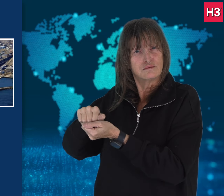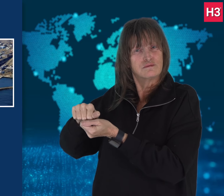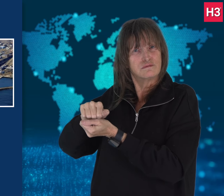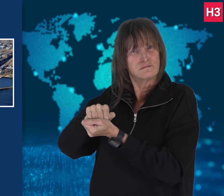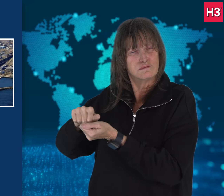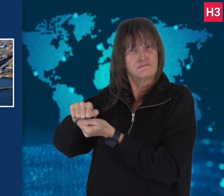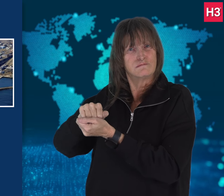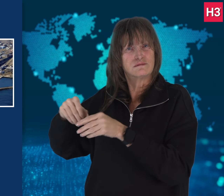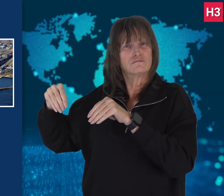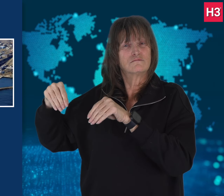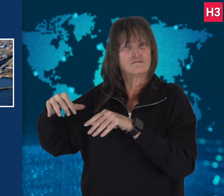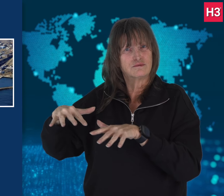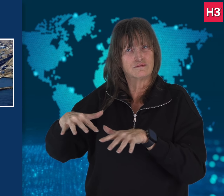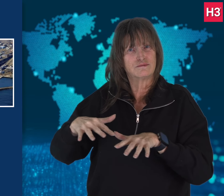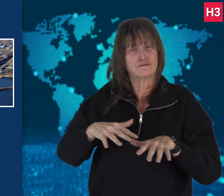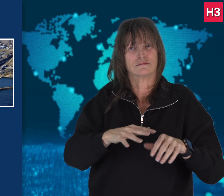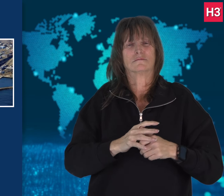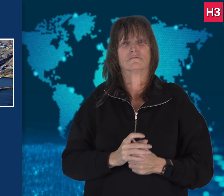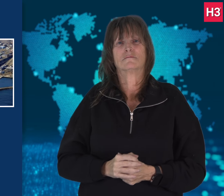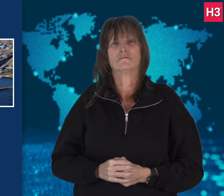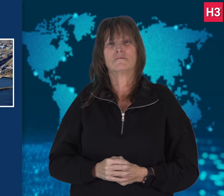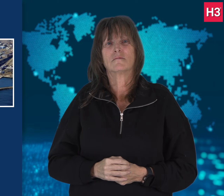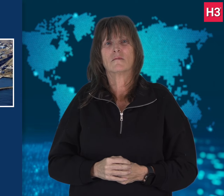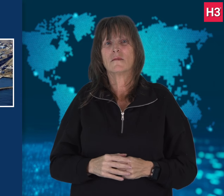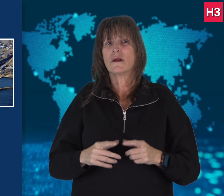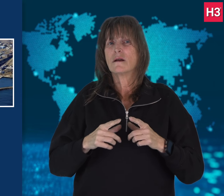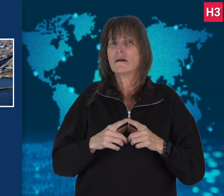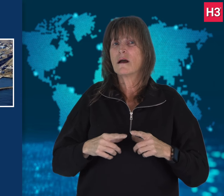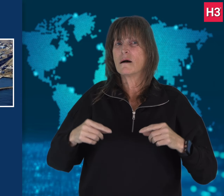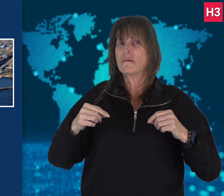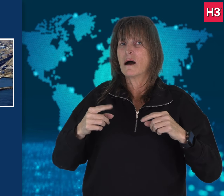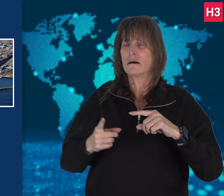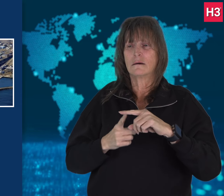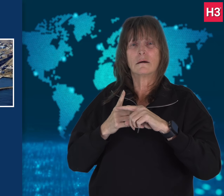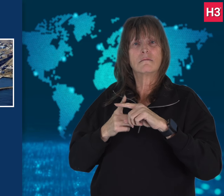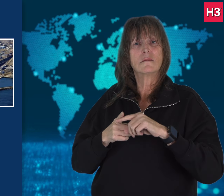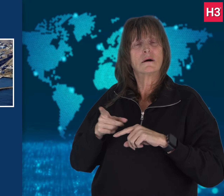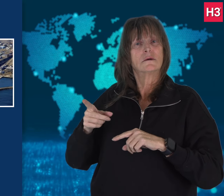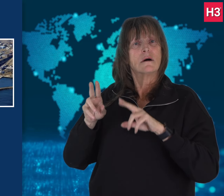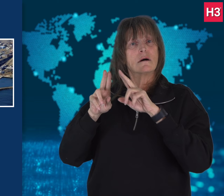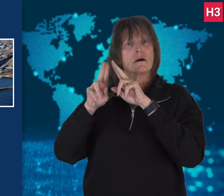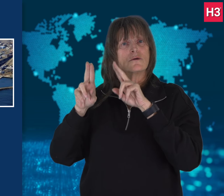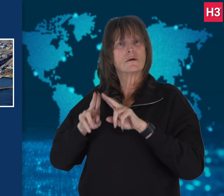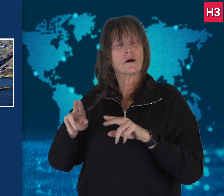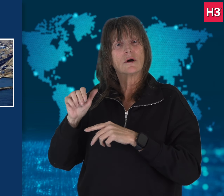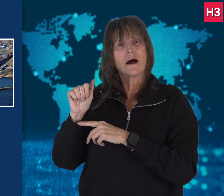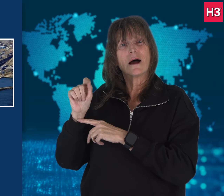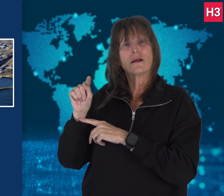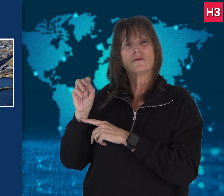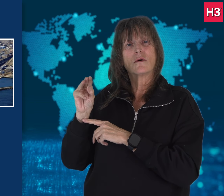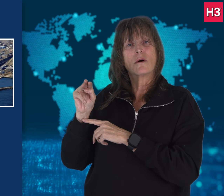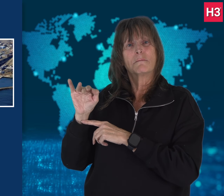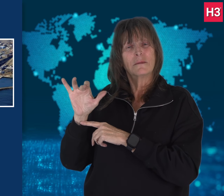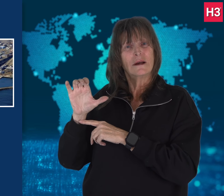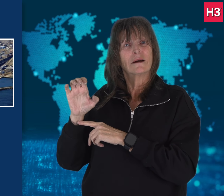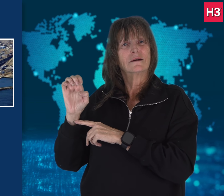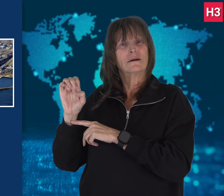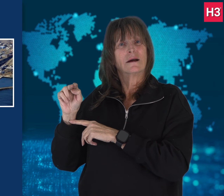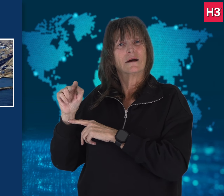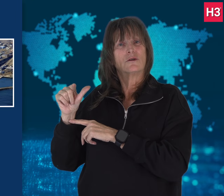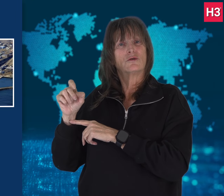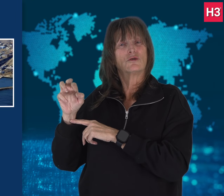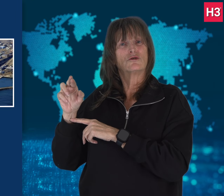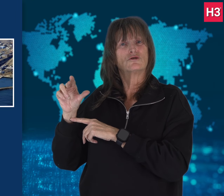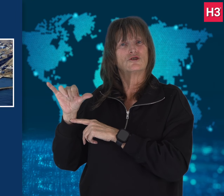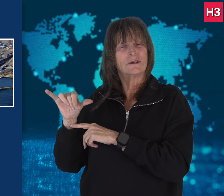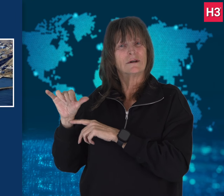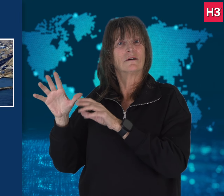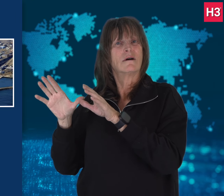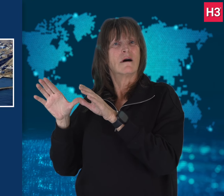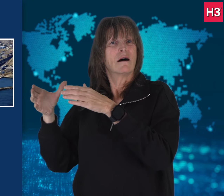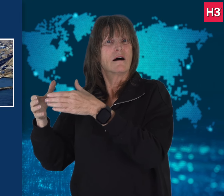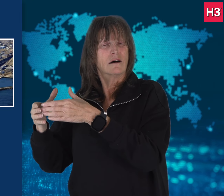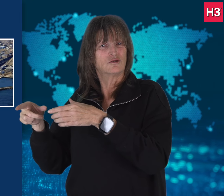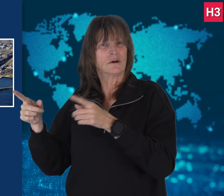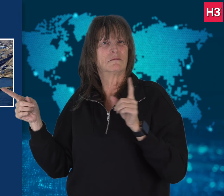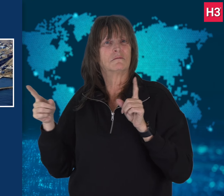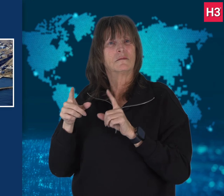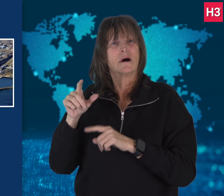Atomic Energy Agency (IAEA) said the release was safe and met international